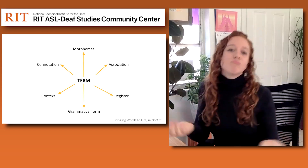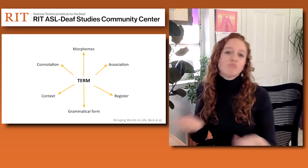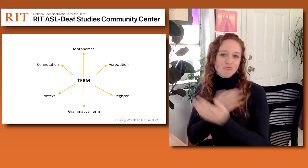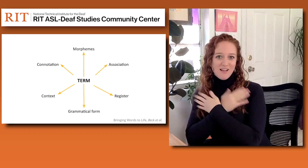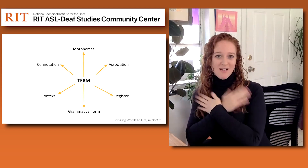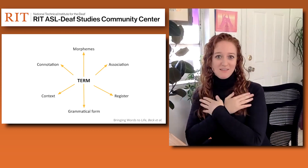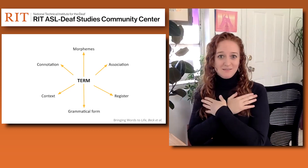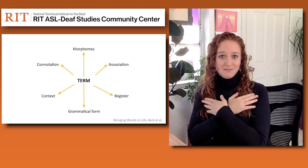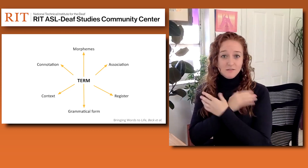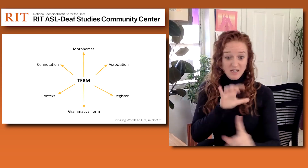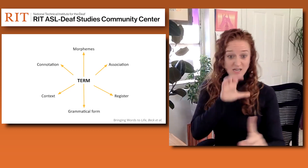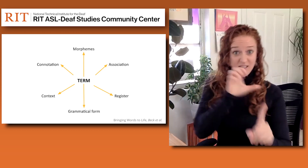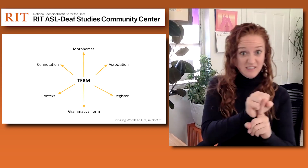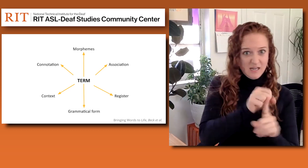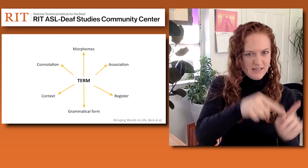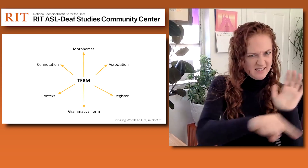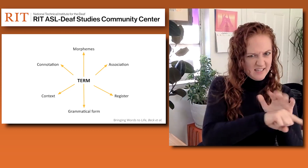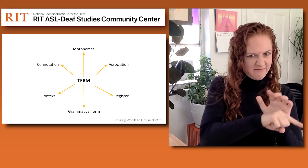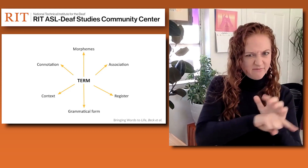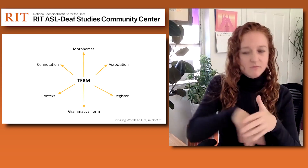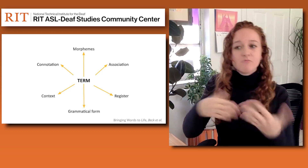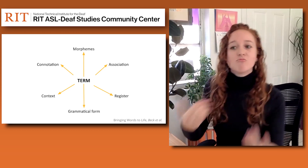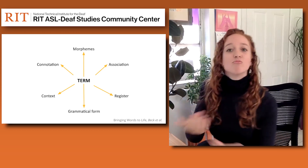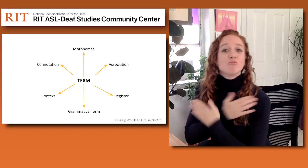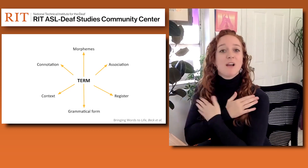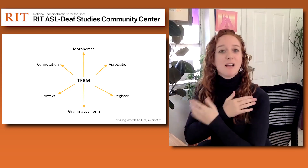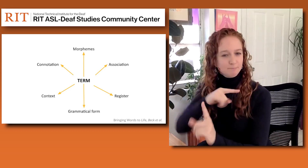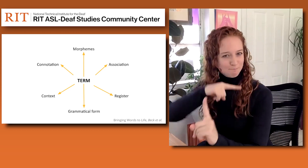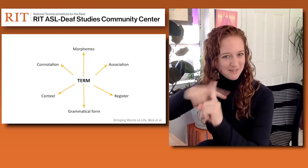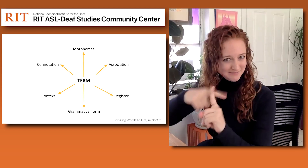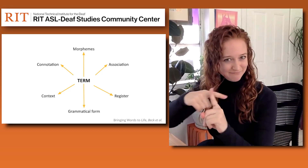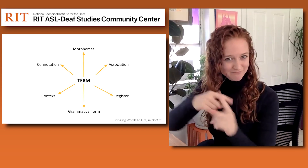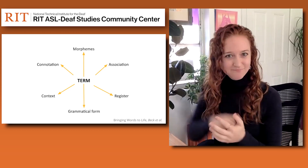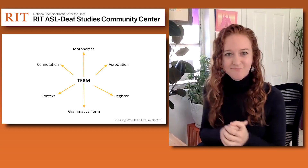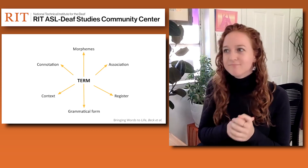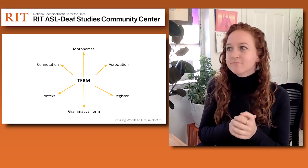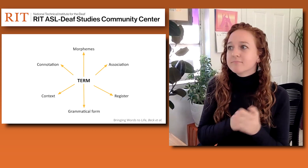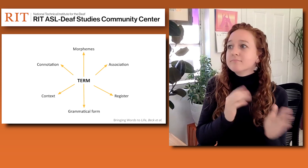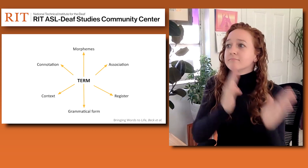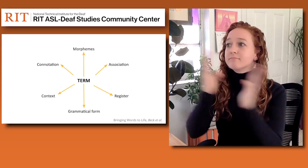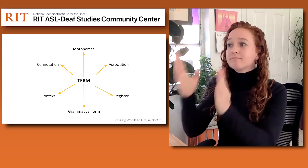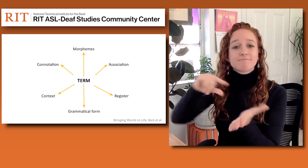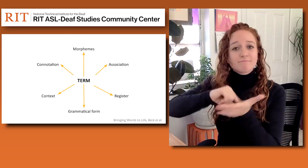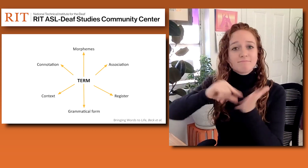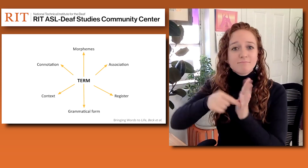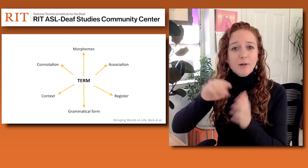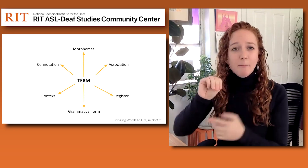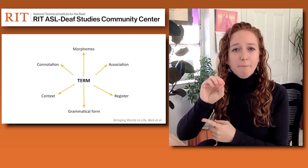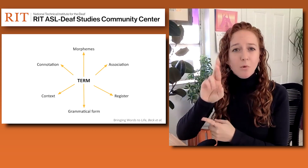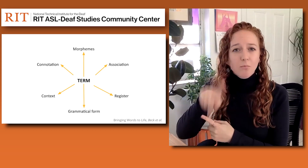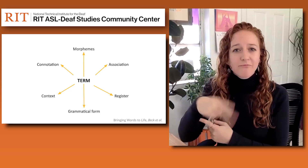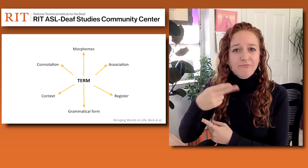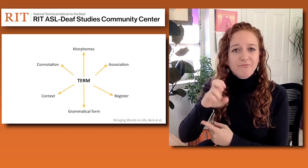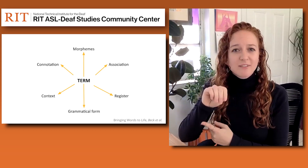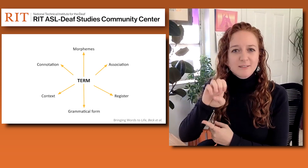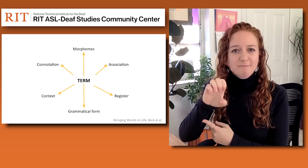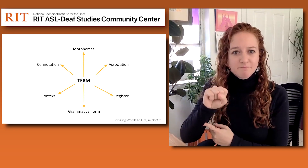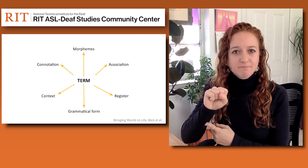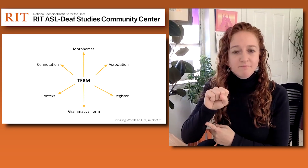If you have a tap, it's just more negative or relaxed, which has a positive connotation. Talking about morphemes,